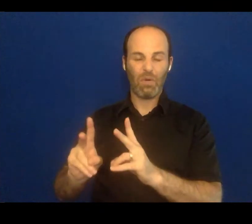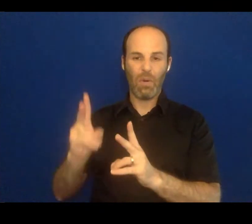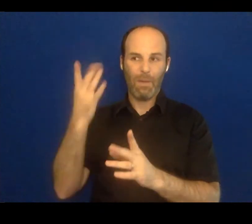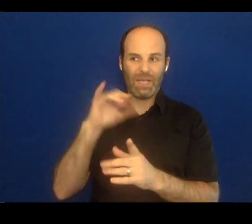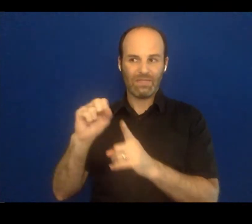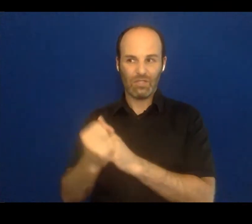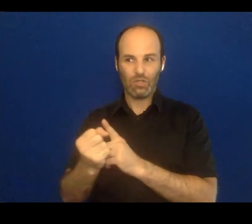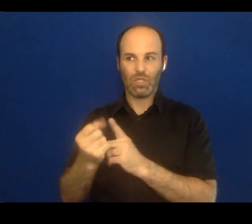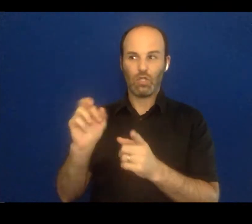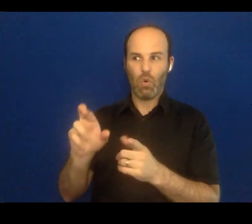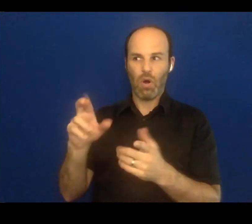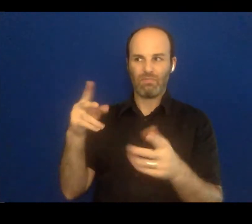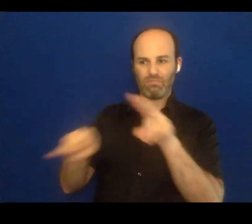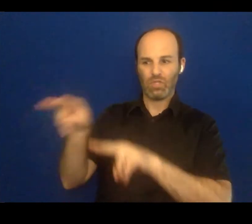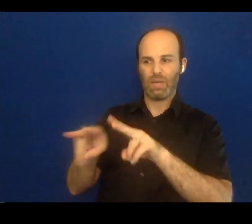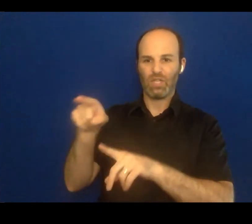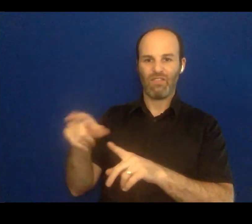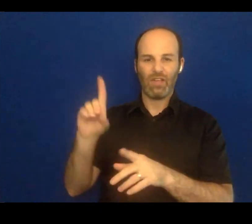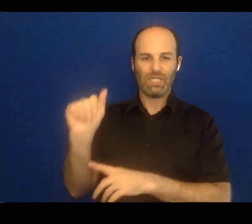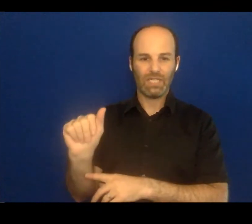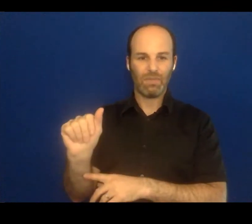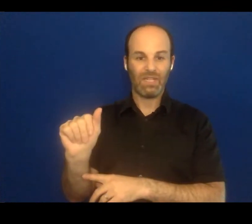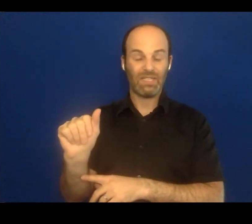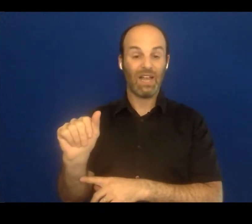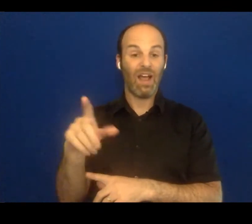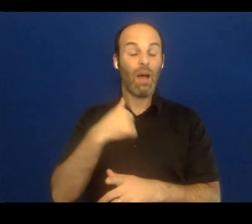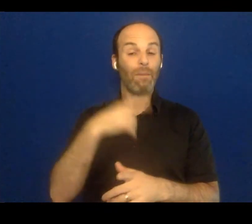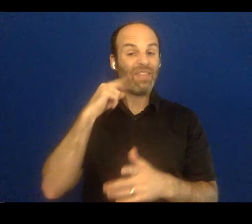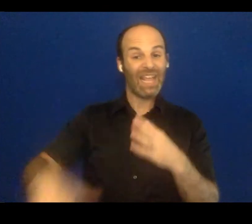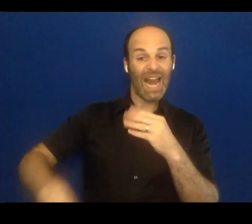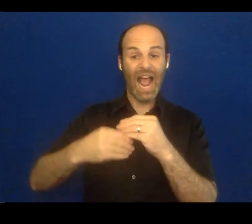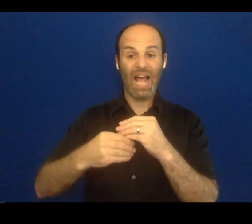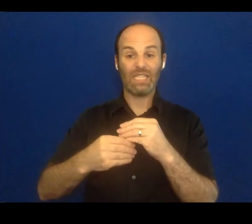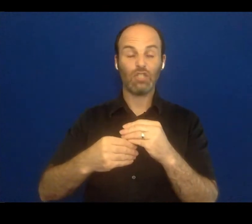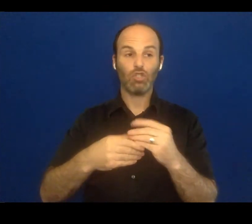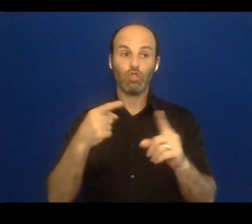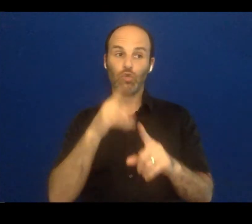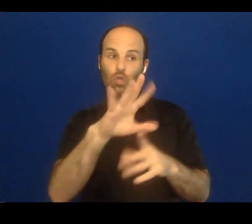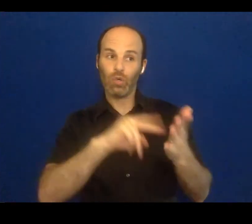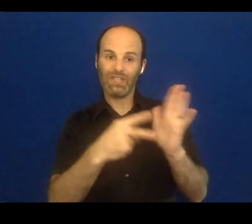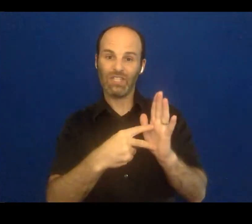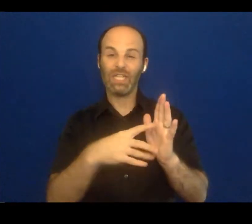IT IS SIMILAR TO THIS DEFINITION THAT YOU BROUGHT FORWARD AND IT IS PERCEIVED AS BEING DISABLED